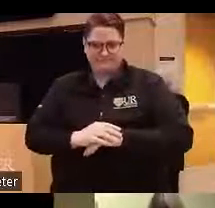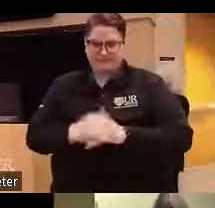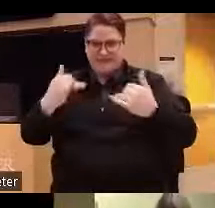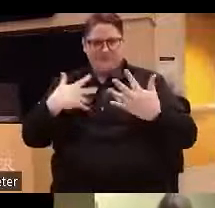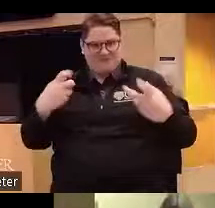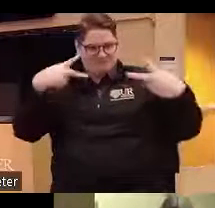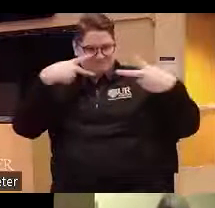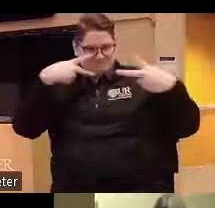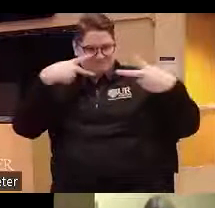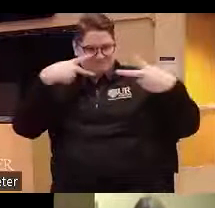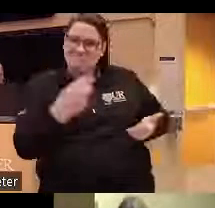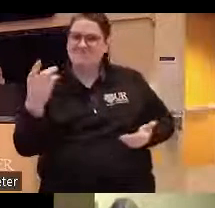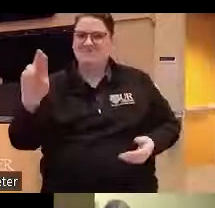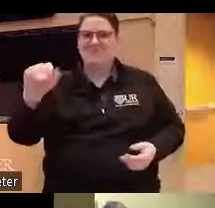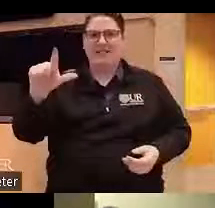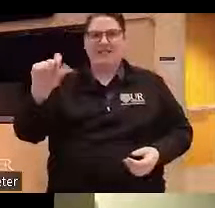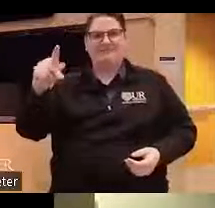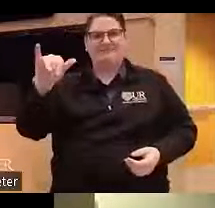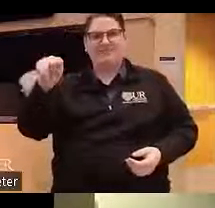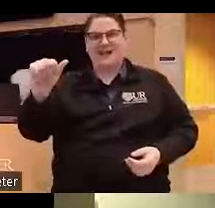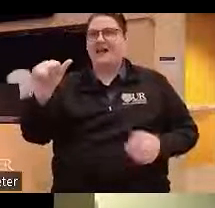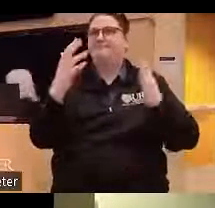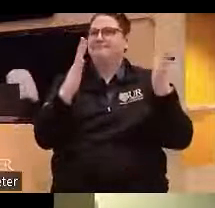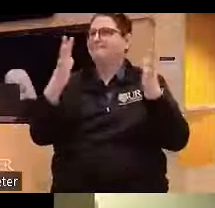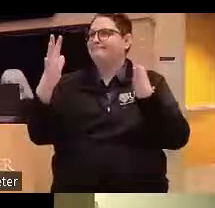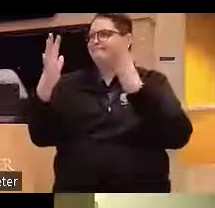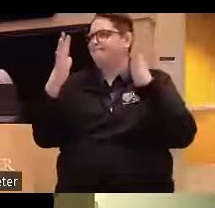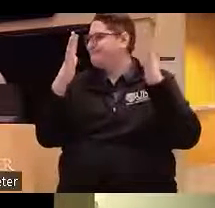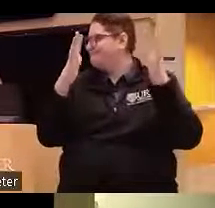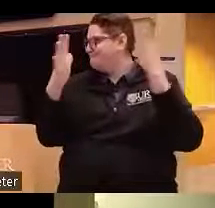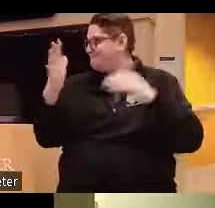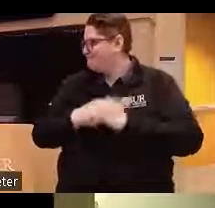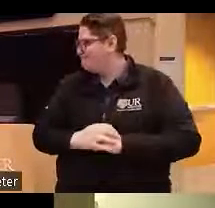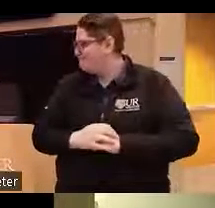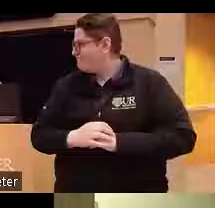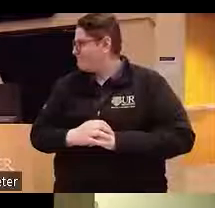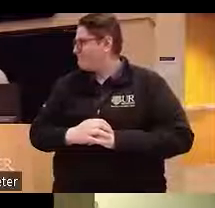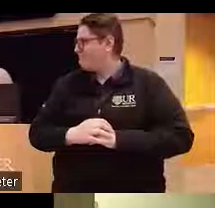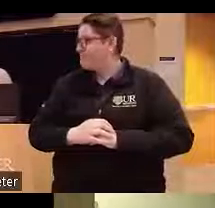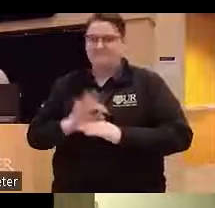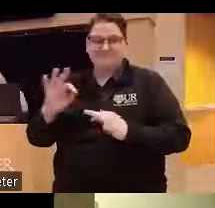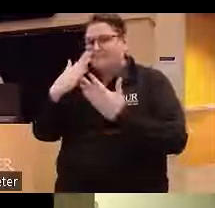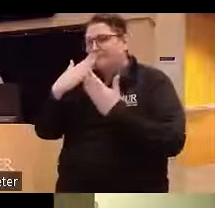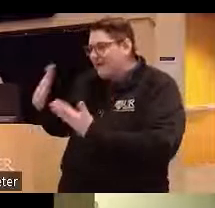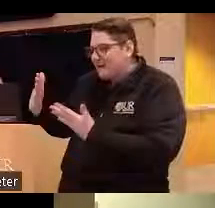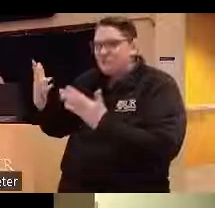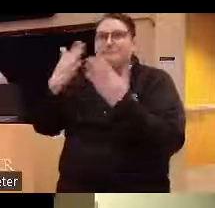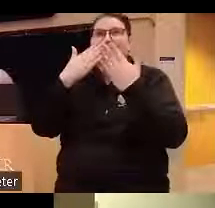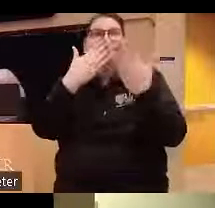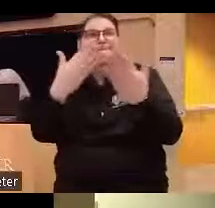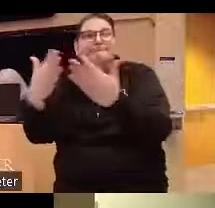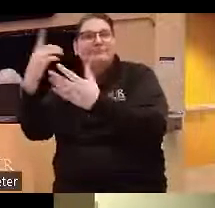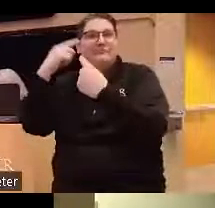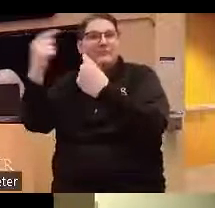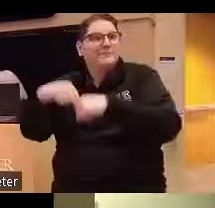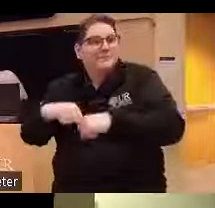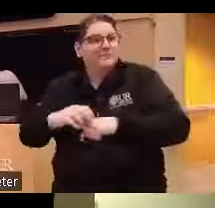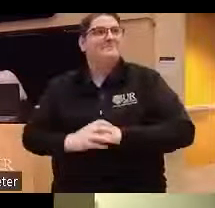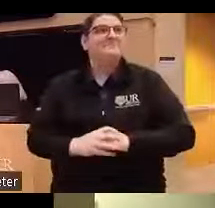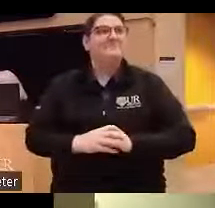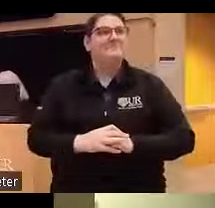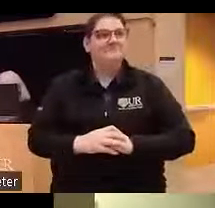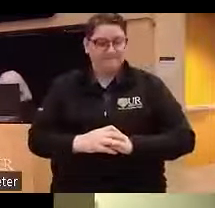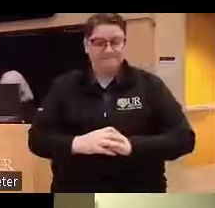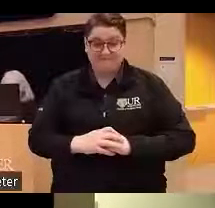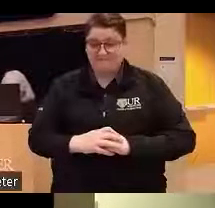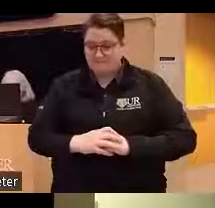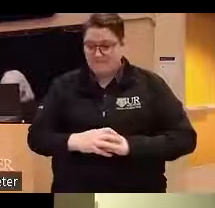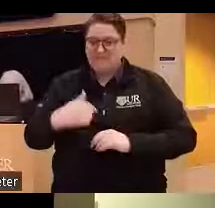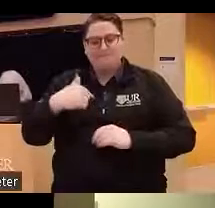Malisa thank thanks so much Steve and thank all of you for attending um I have some disclaimers